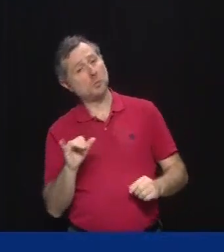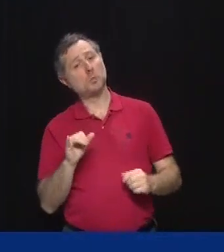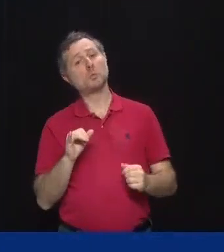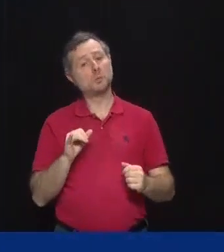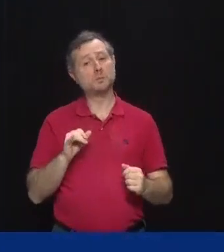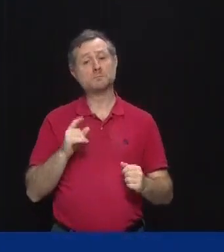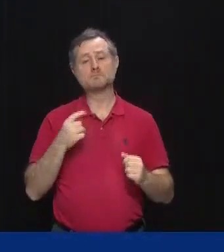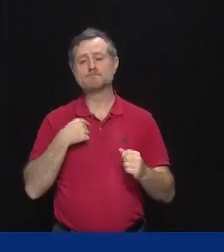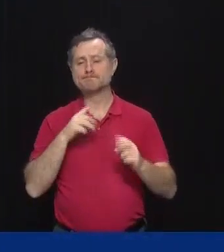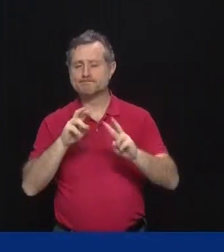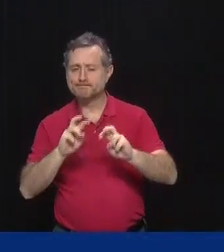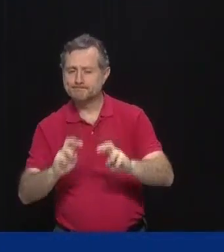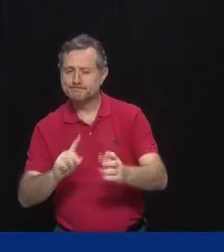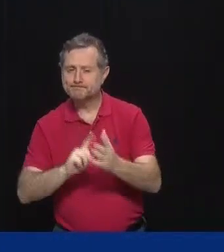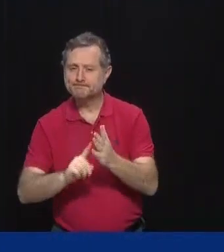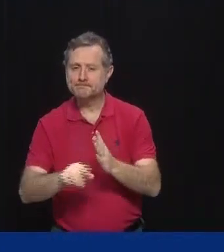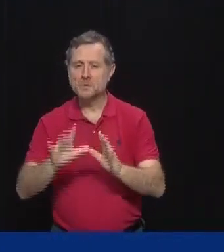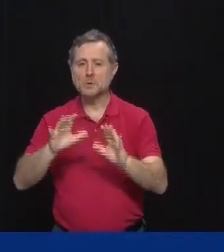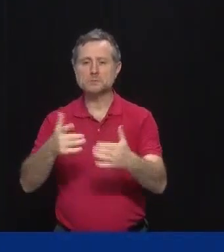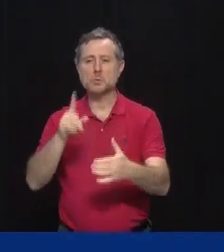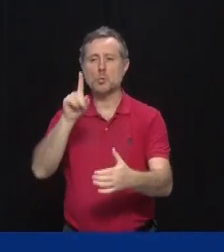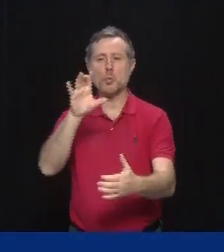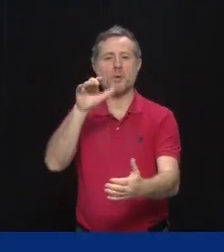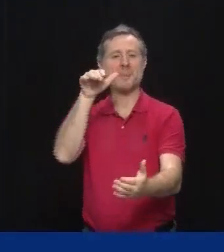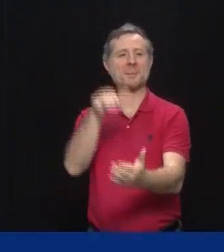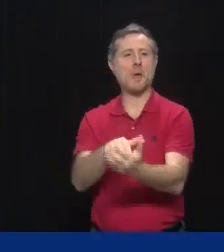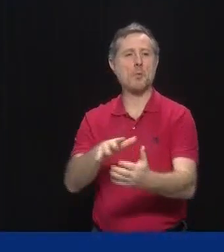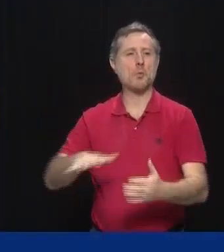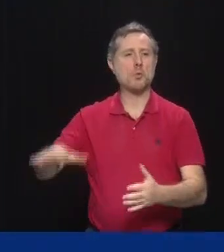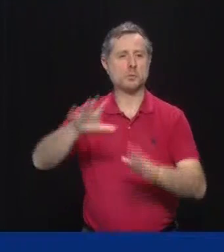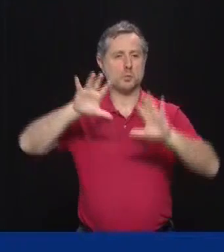HEADING INTO THE FALL SEASON. OUR VULNERABILIIES ARE THERE.